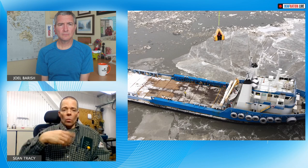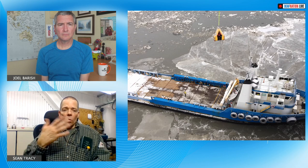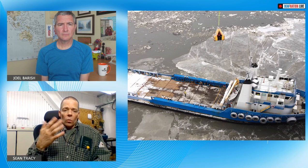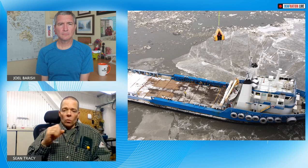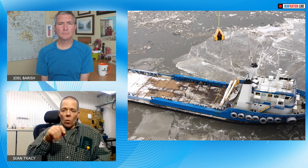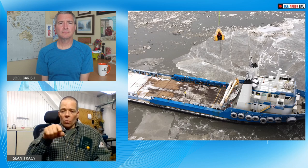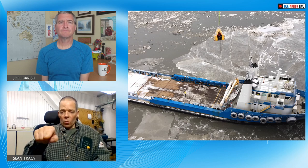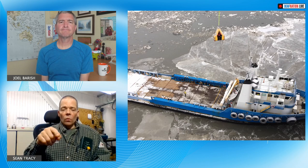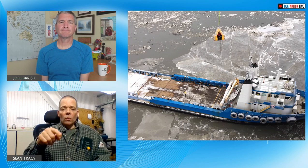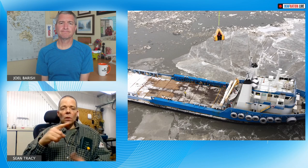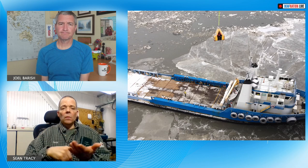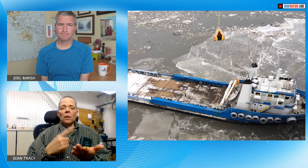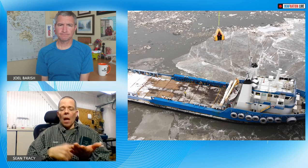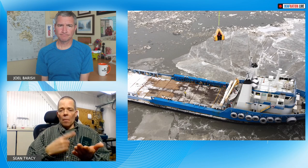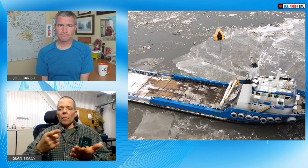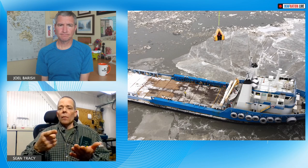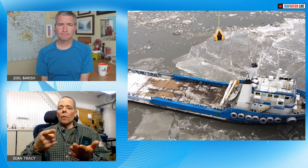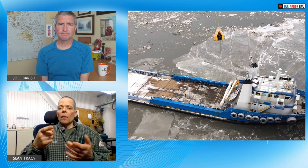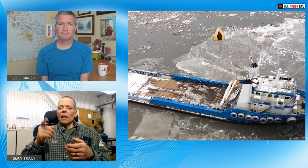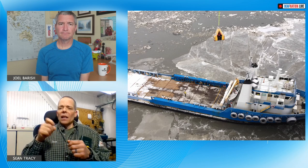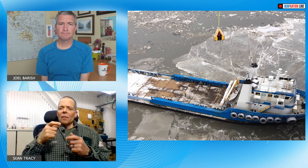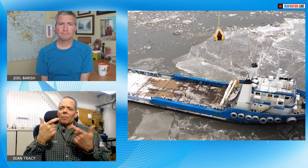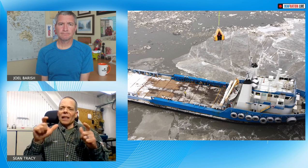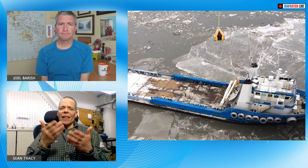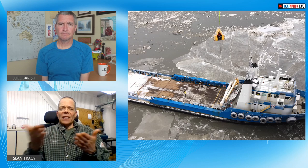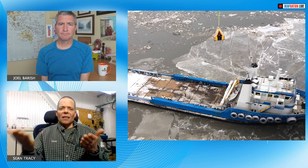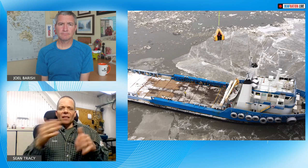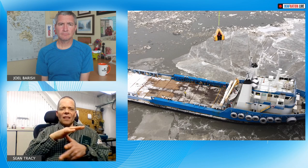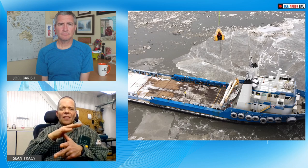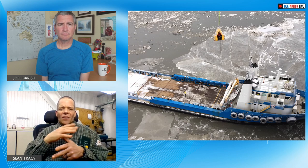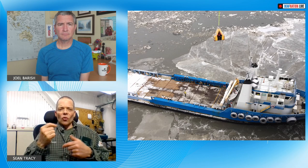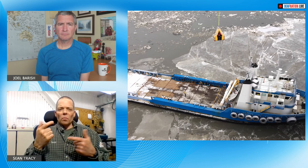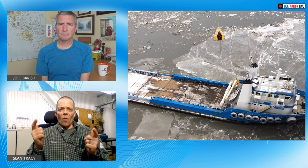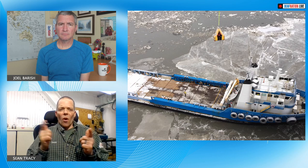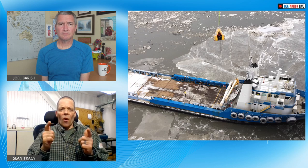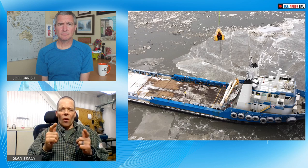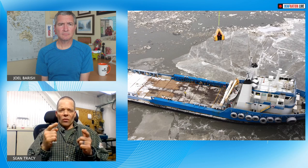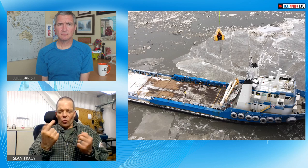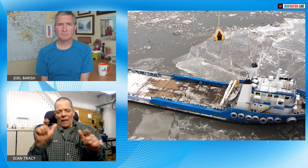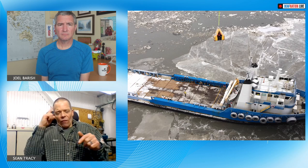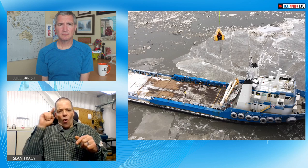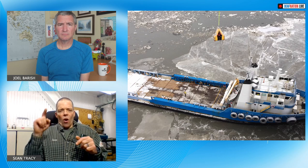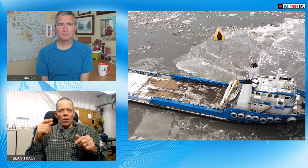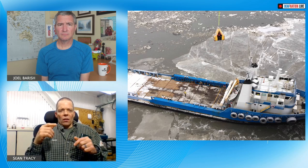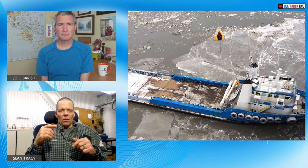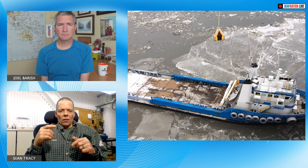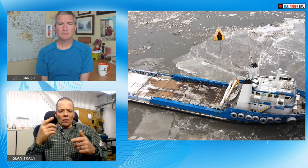So when we need big things brought to the platform, a helicopter is too small to transport the item.